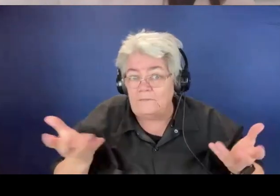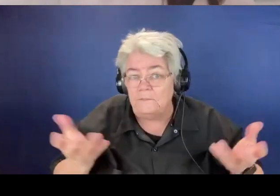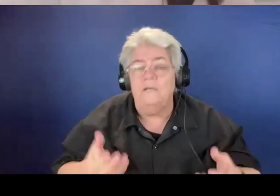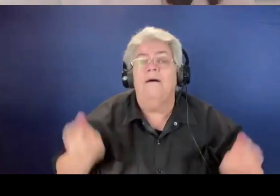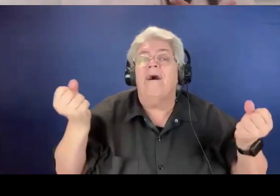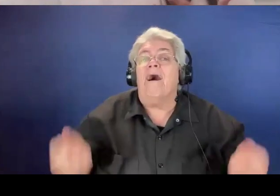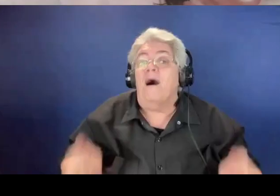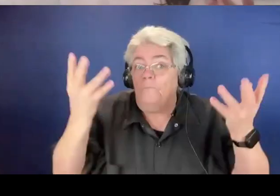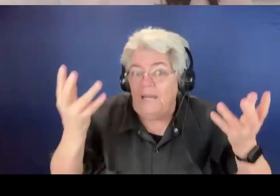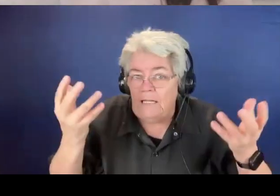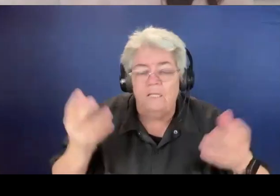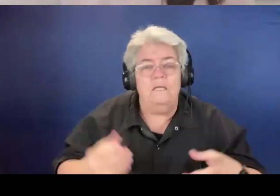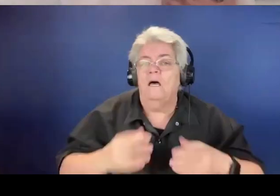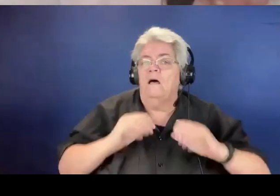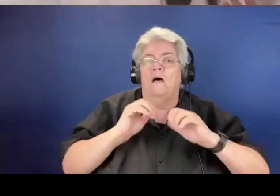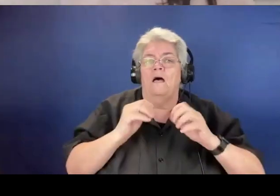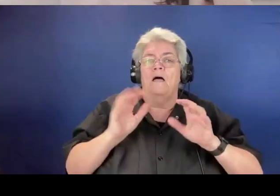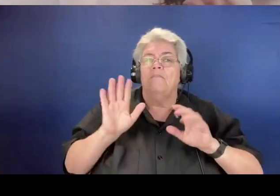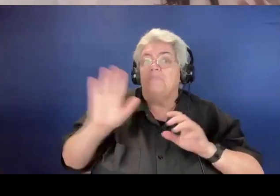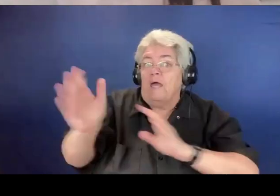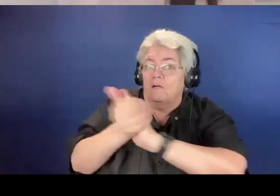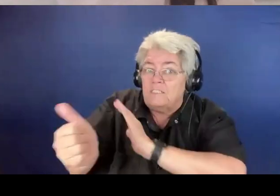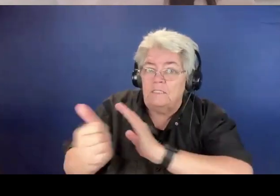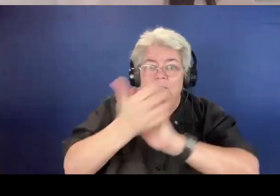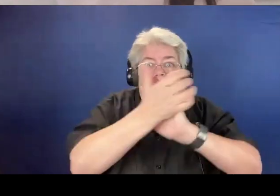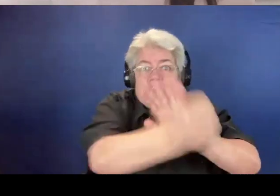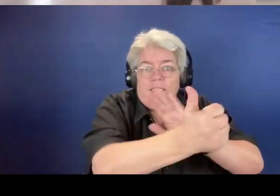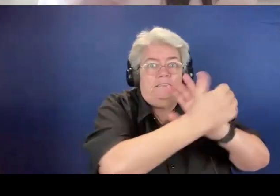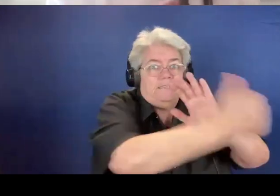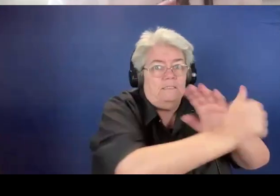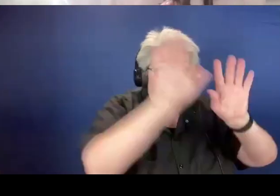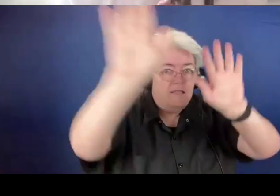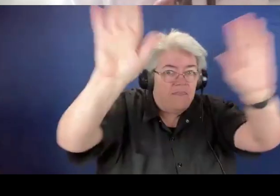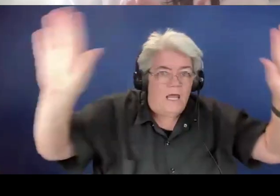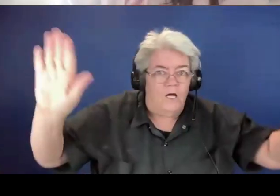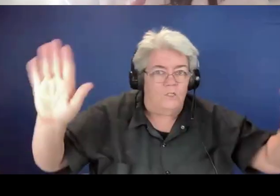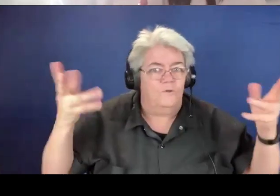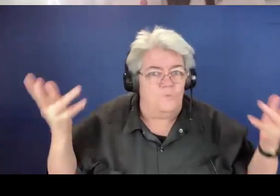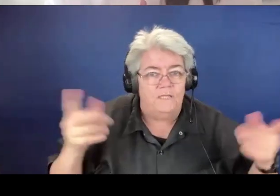would do for children who are bilingual with typical hearing. We know that